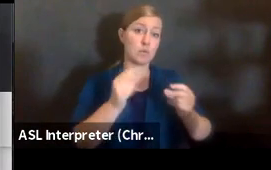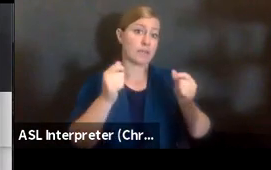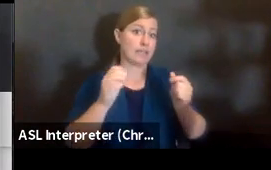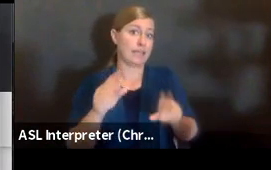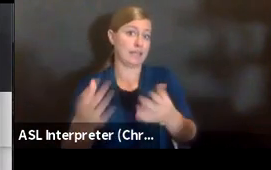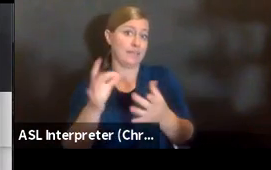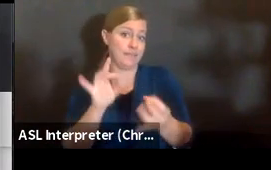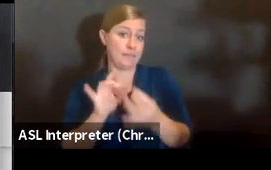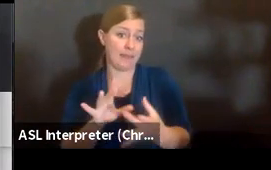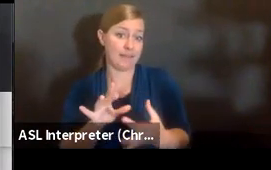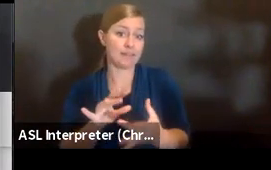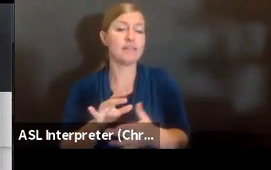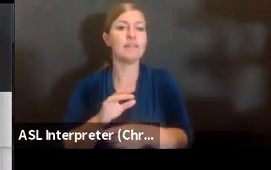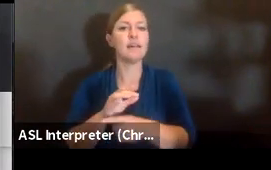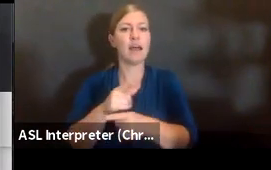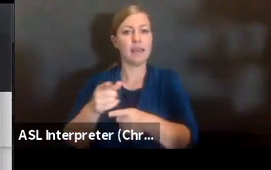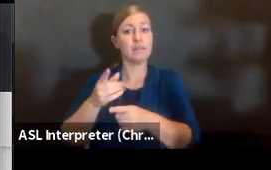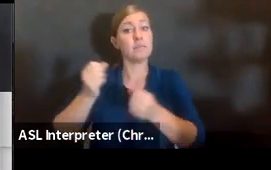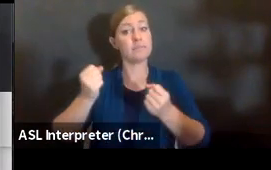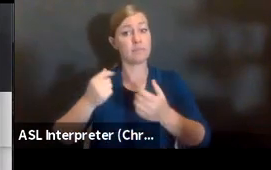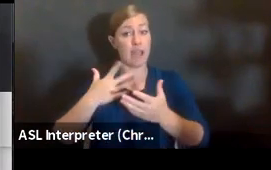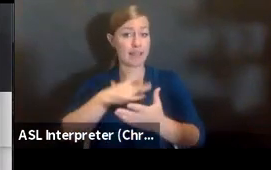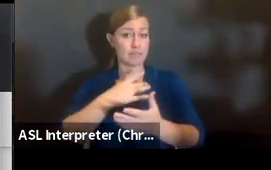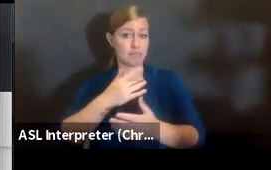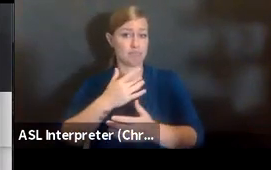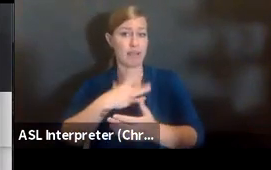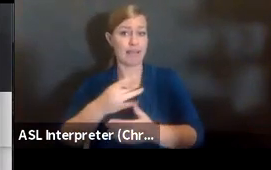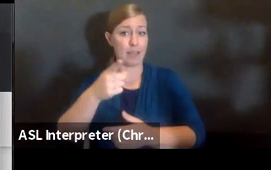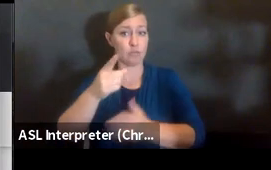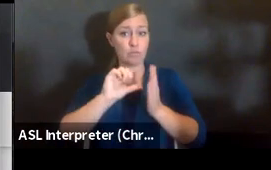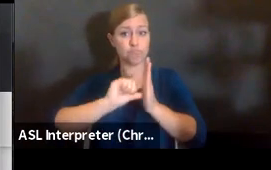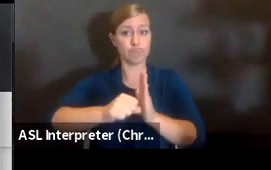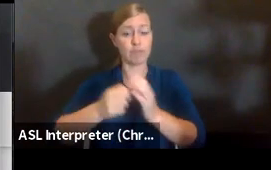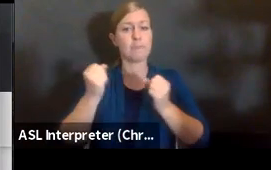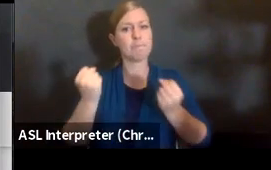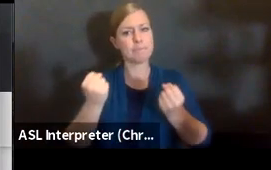Jeff Crawford: Many of our teachers are using this as a social emotional learning measurement, like, "Hey, how are you doing? What's going on?"